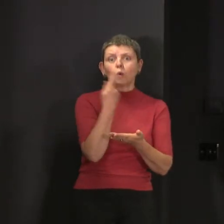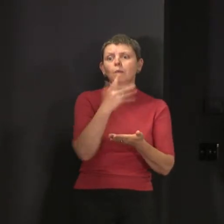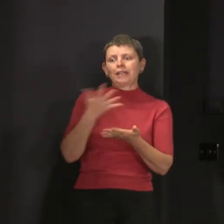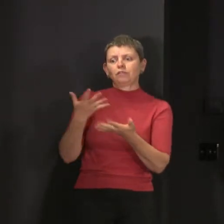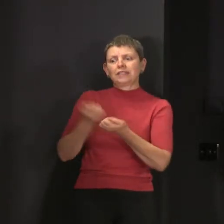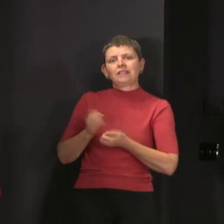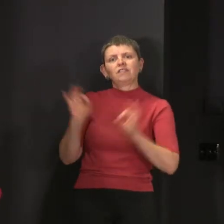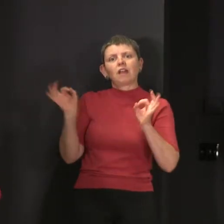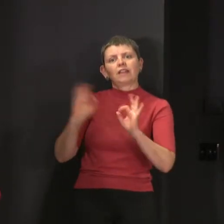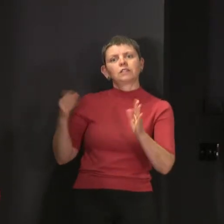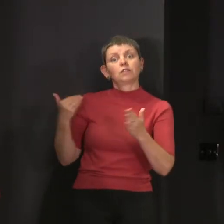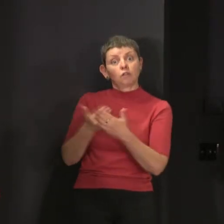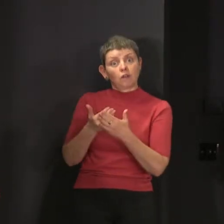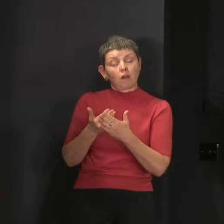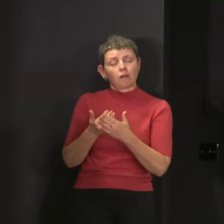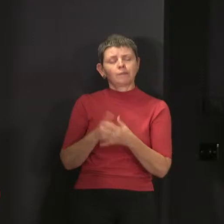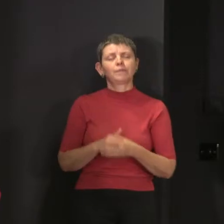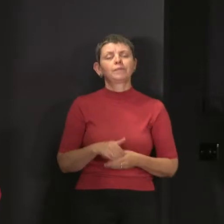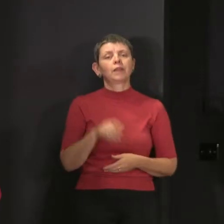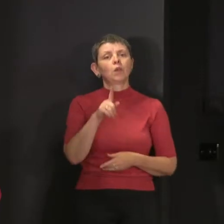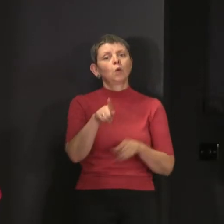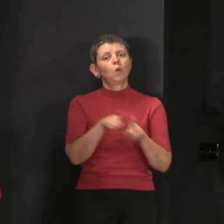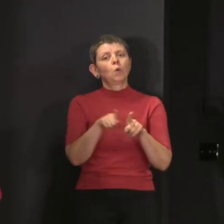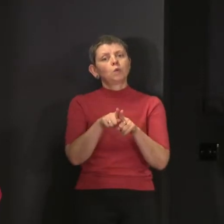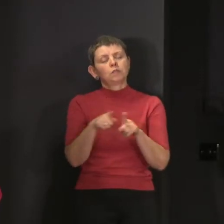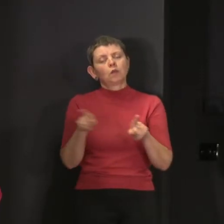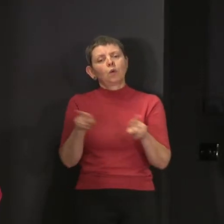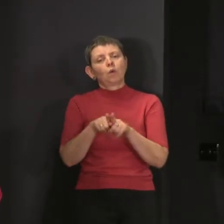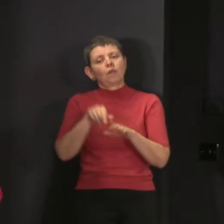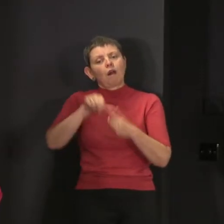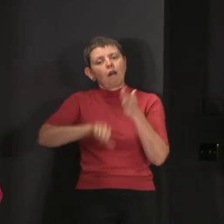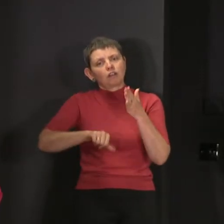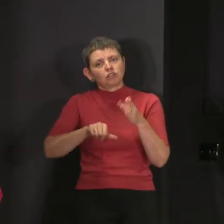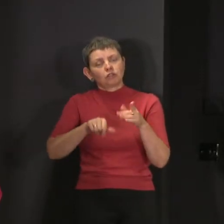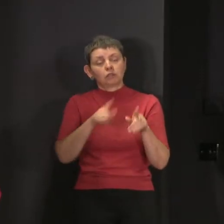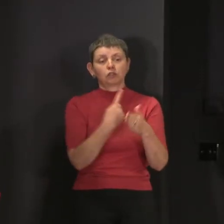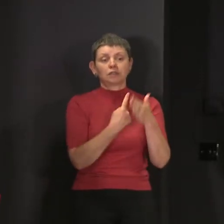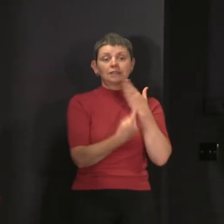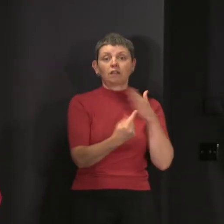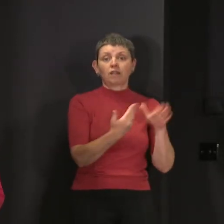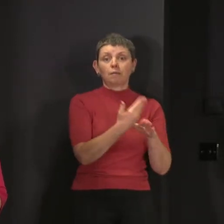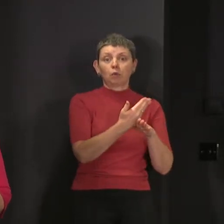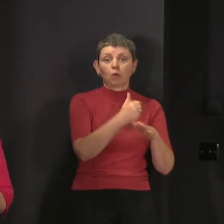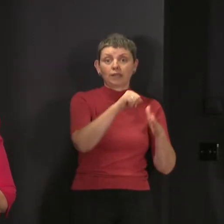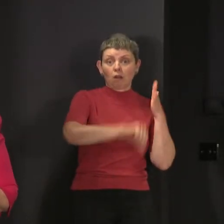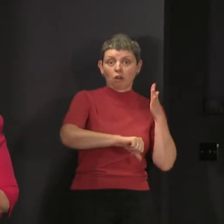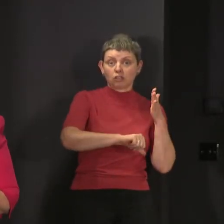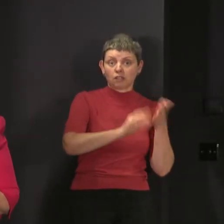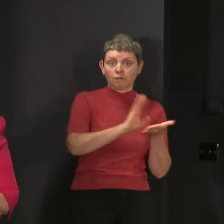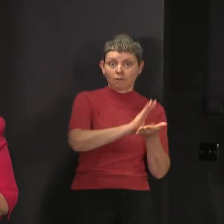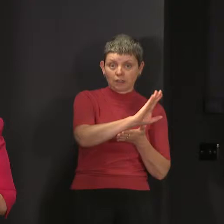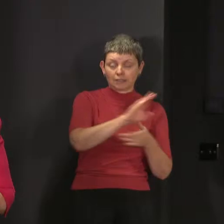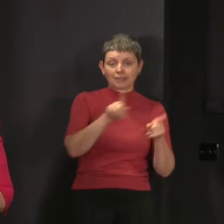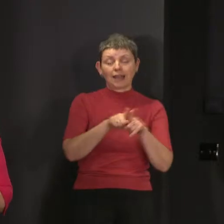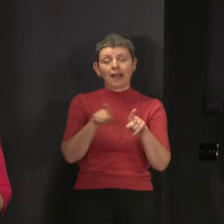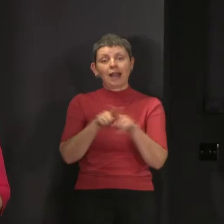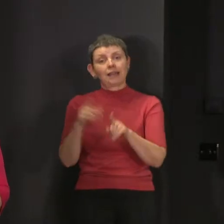and the newly self-employed hardship funds both remain open to new applicants until the 10th of July so it's clear